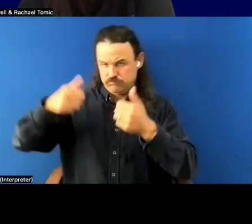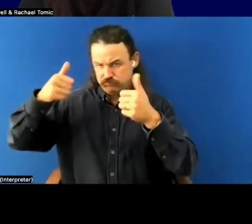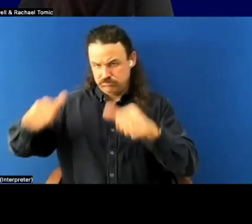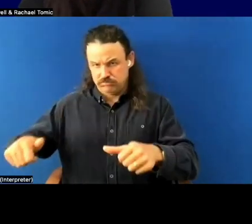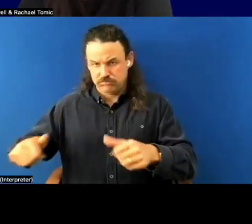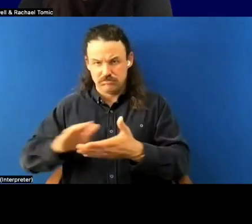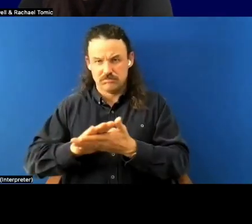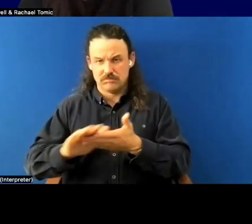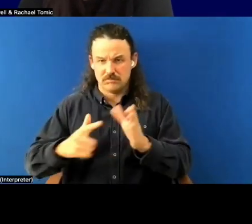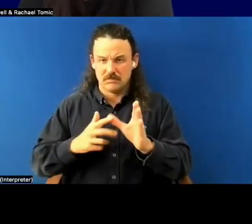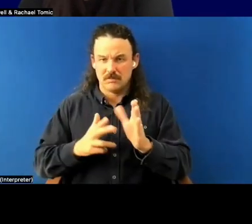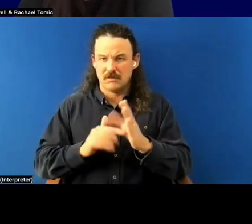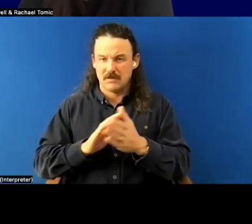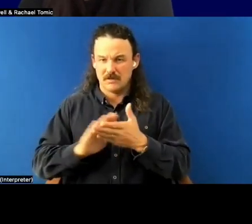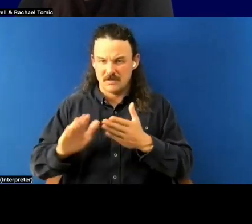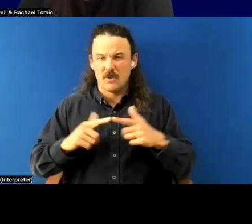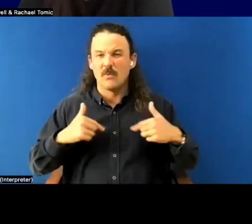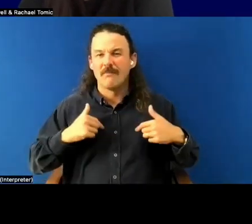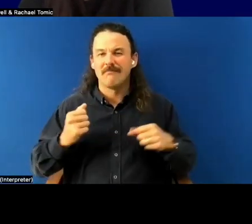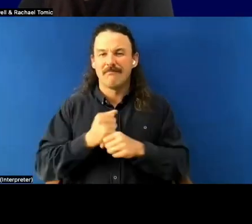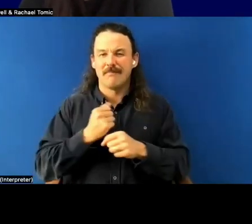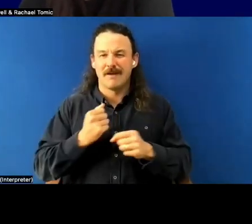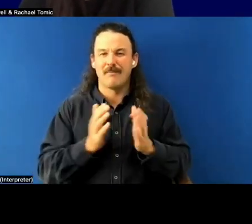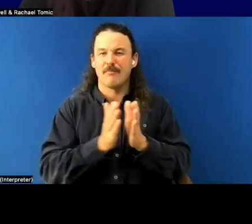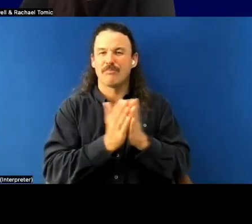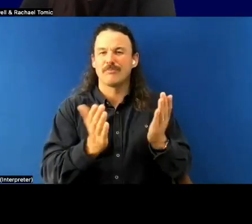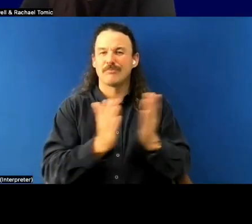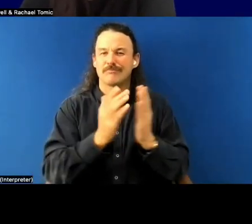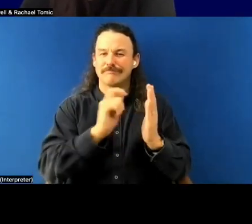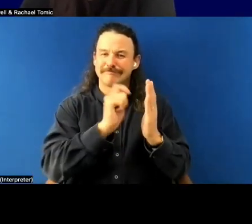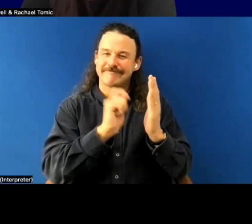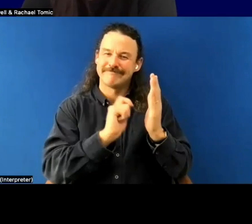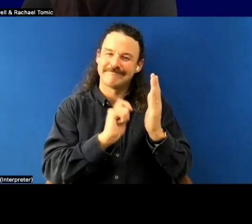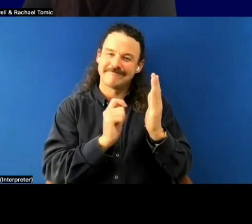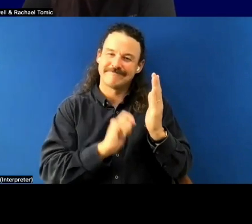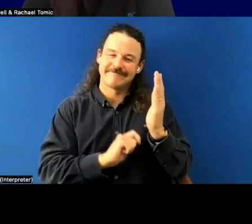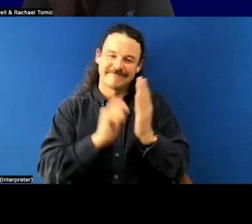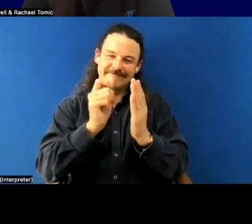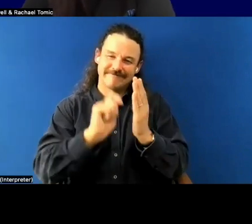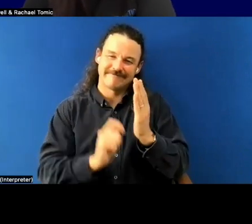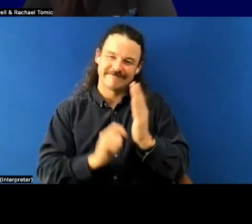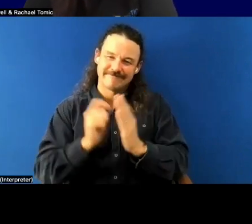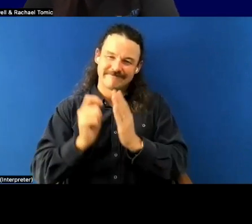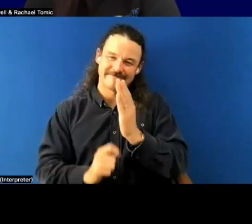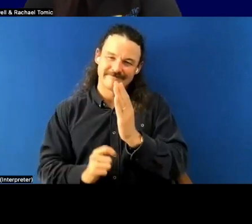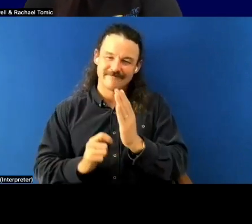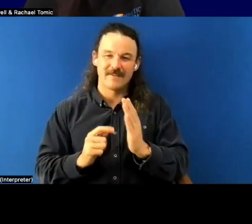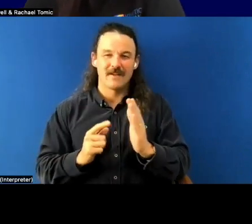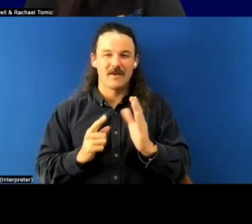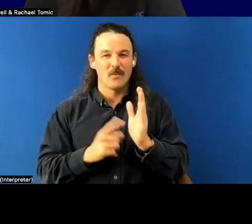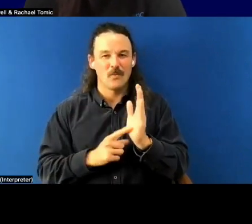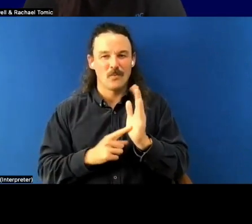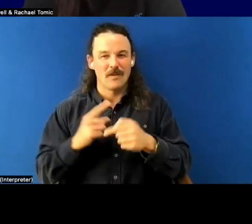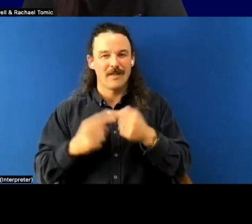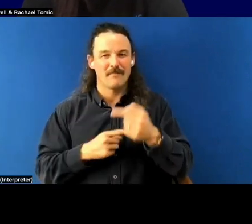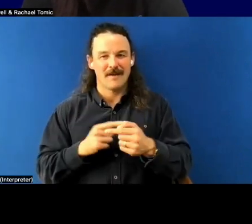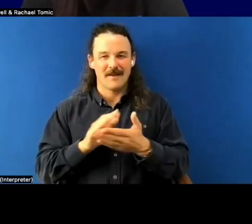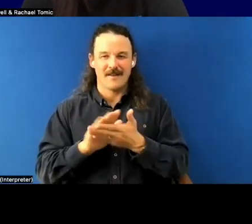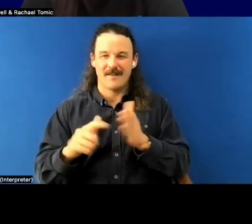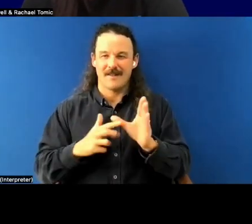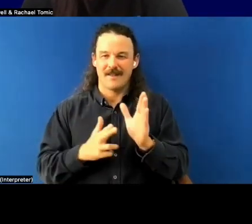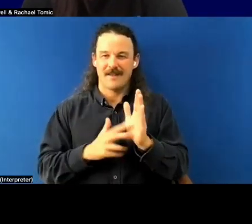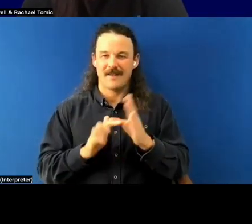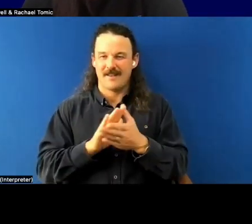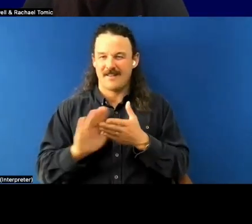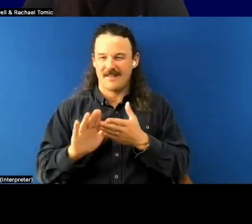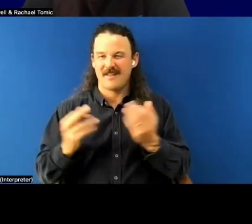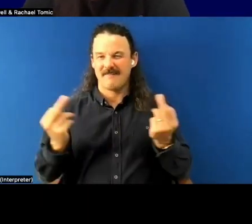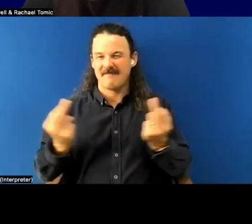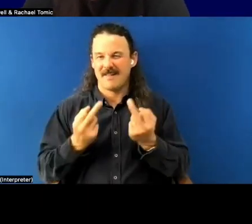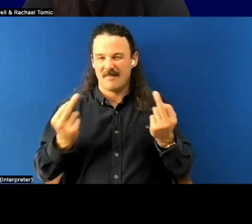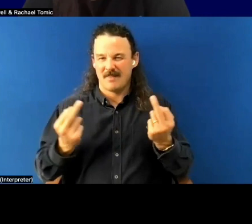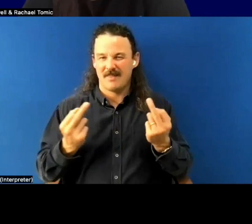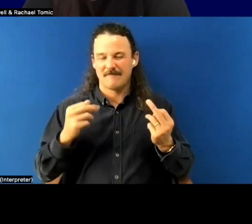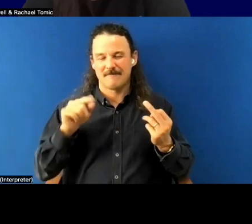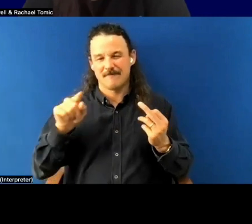Hannah. This tool is available on the Deafblind Information website and it was really useful for